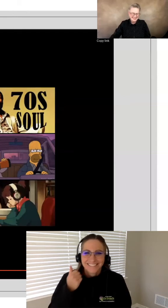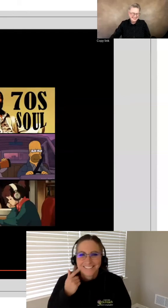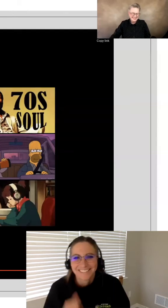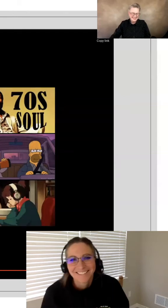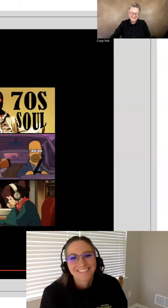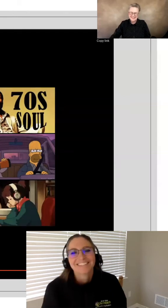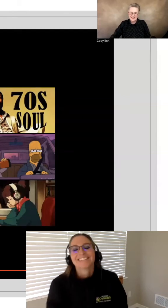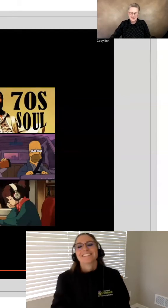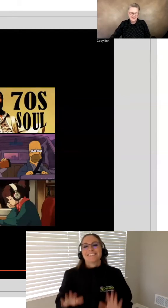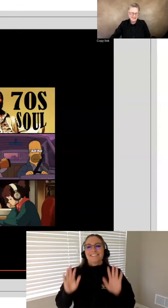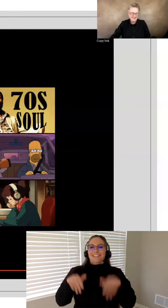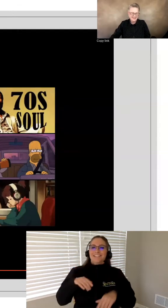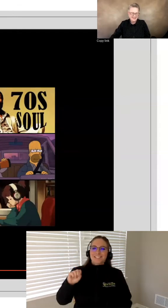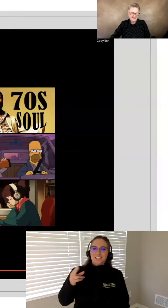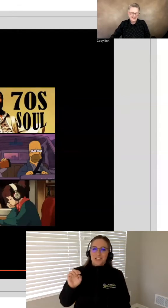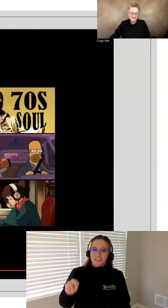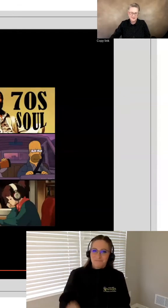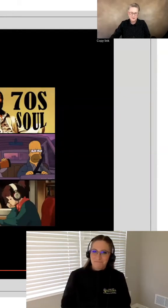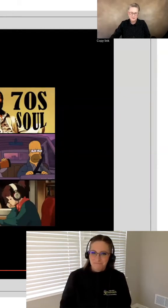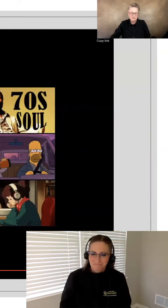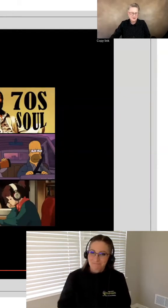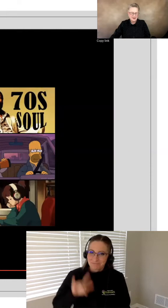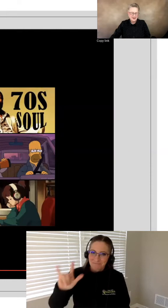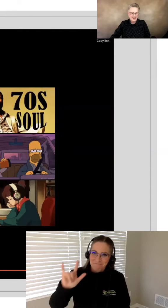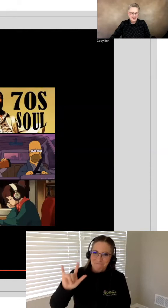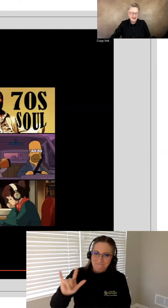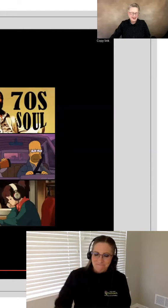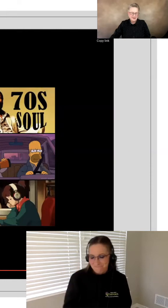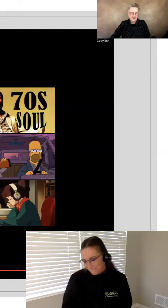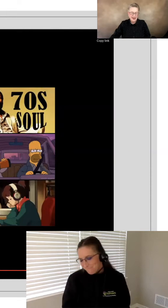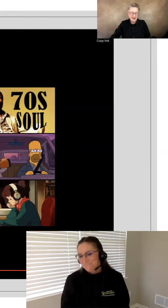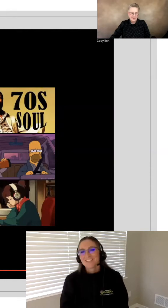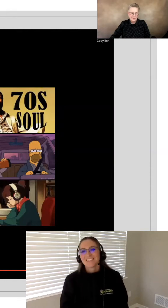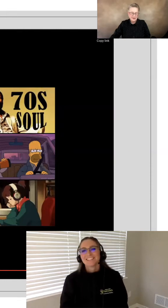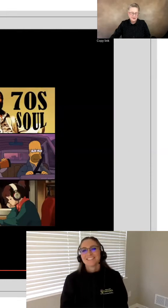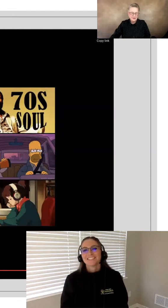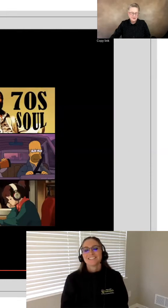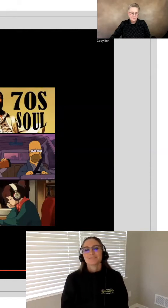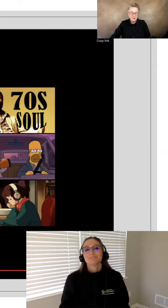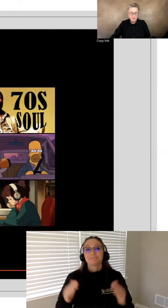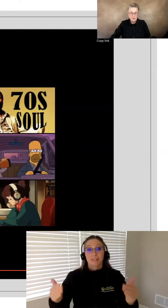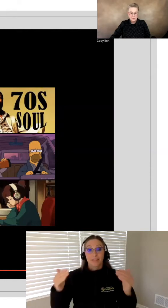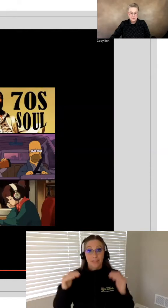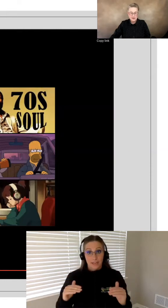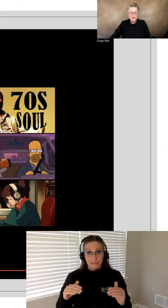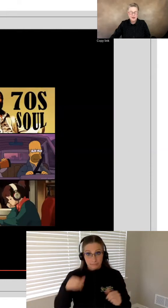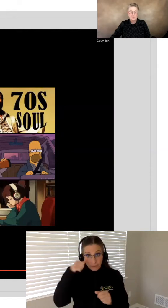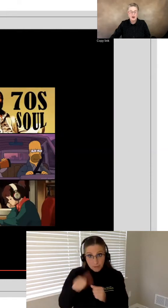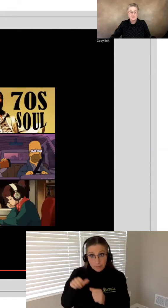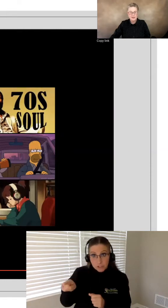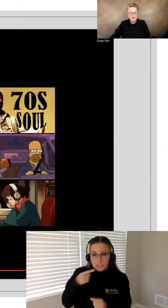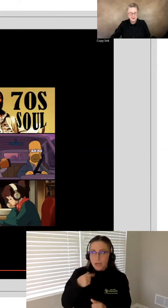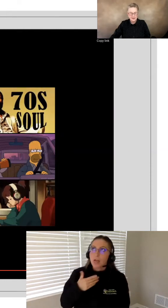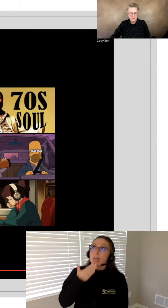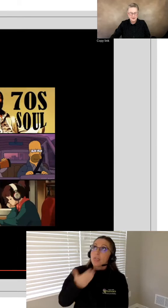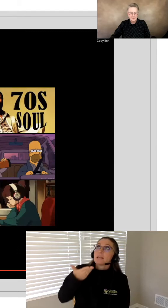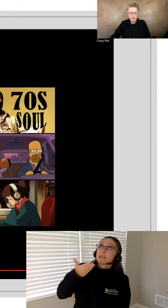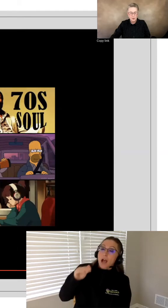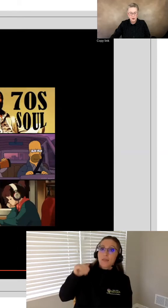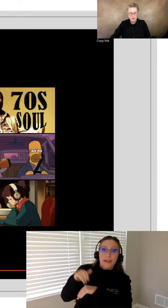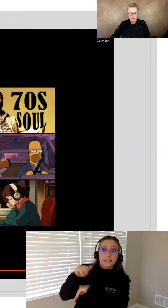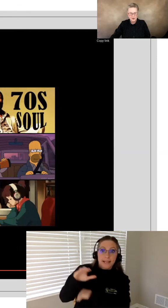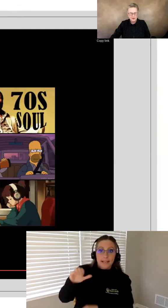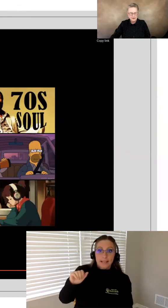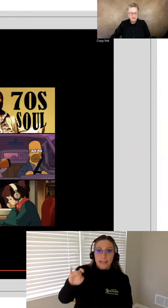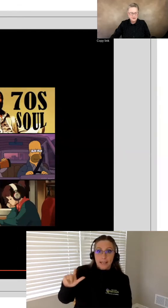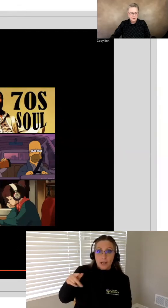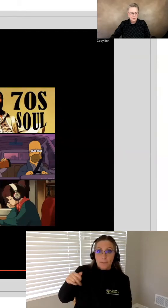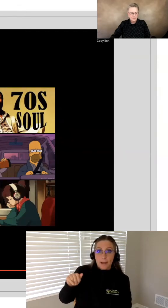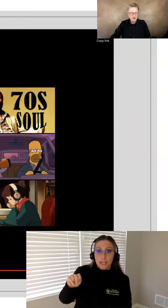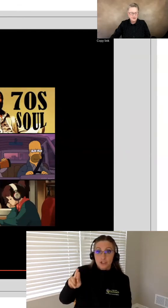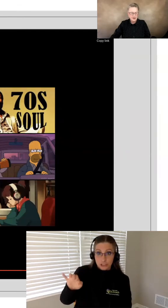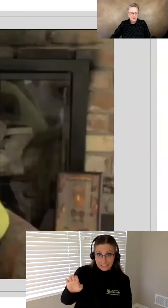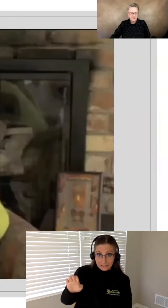oh Sharon, I love you, and then, remember, she said thank god, they sent Carol Patrie, so then